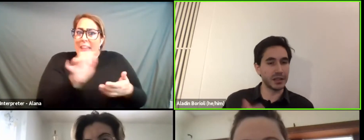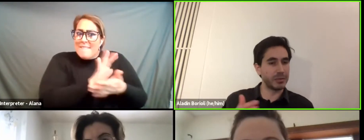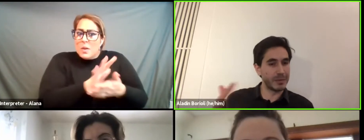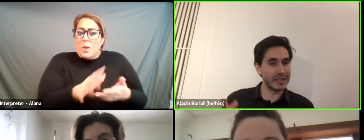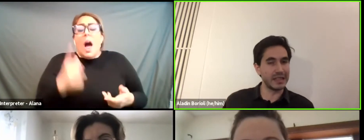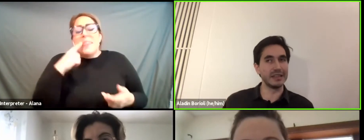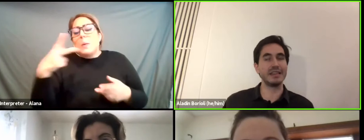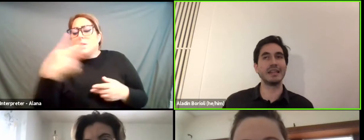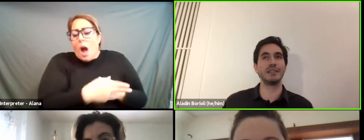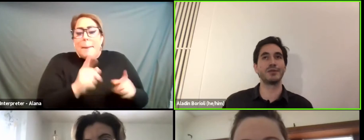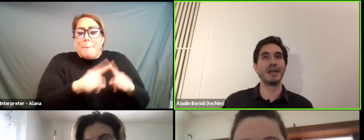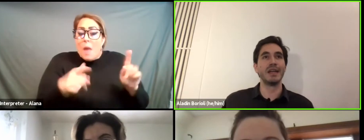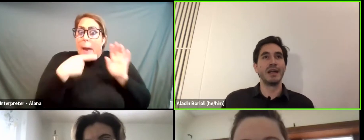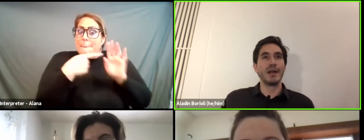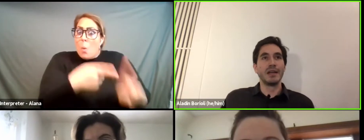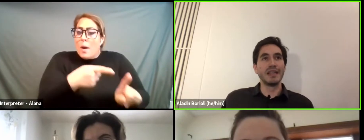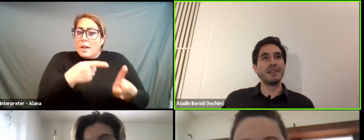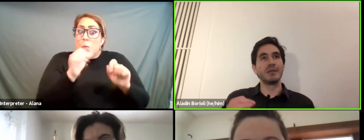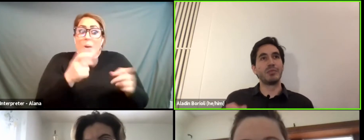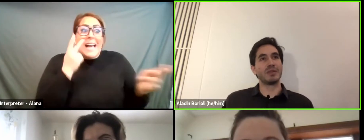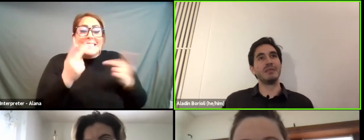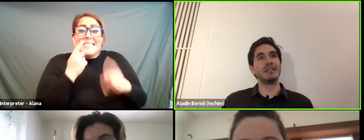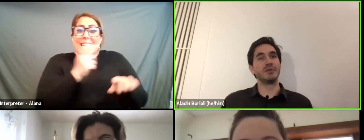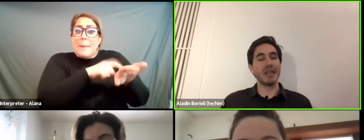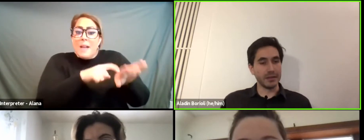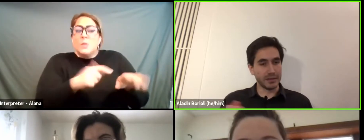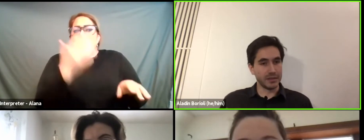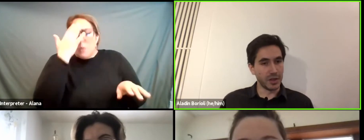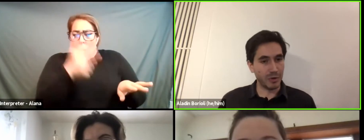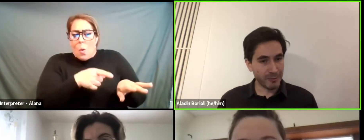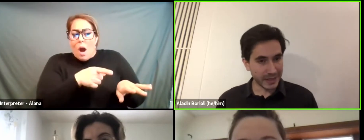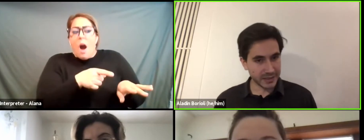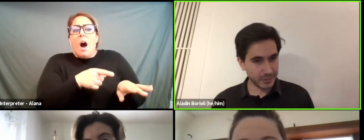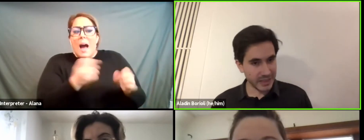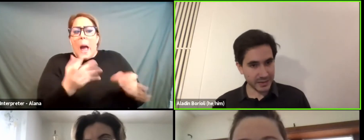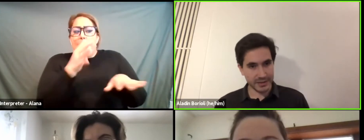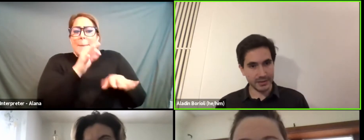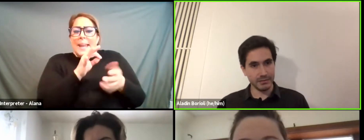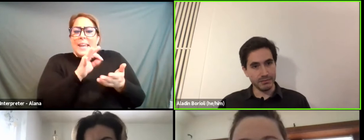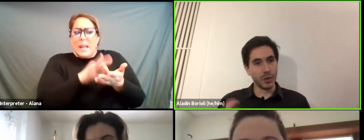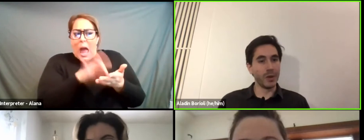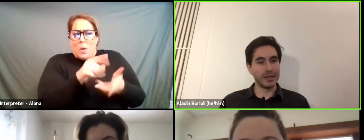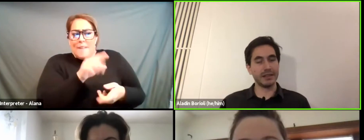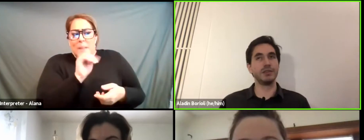but basically the idea of the possibility to count the number of mite in the beehive and knowing you